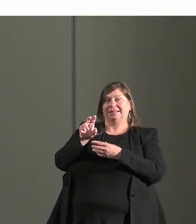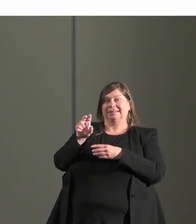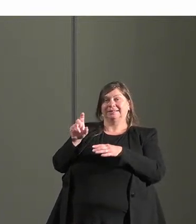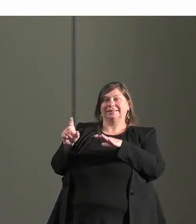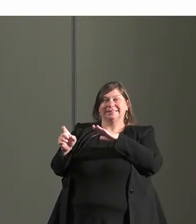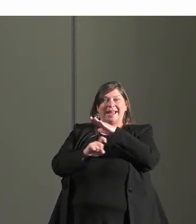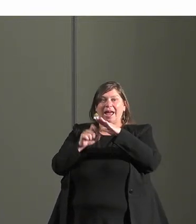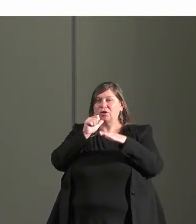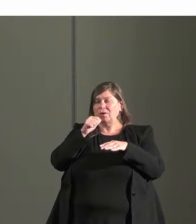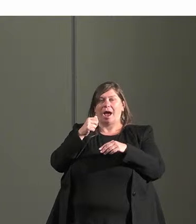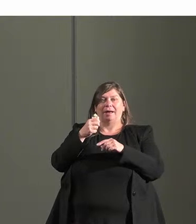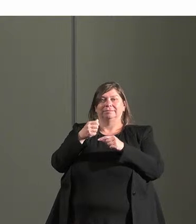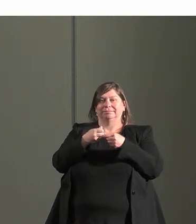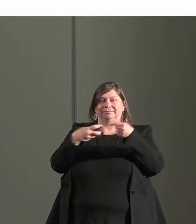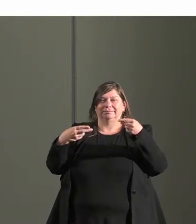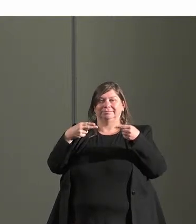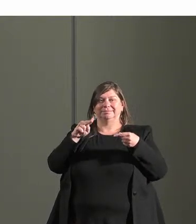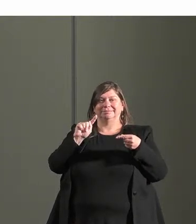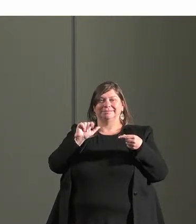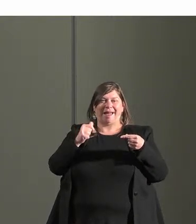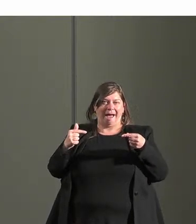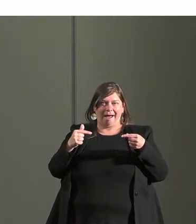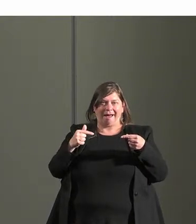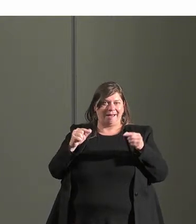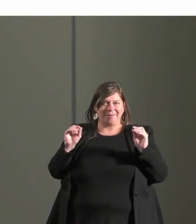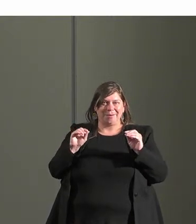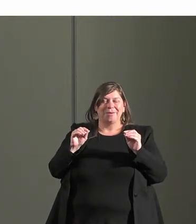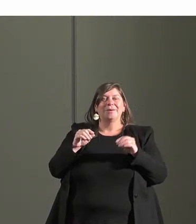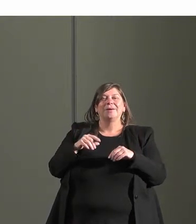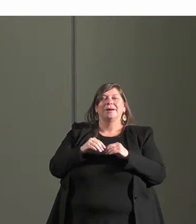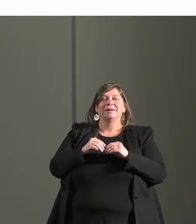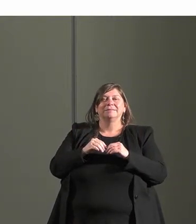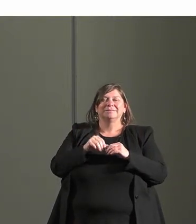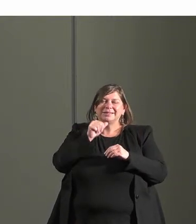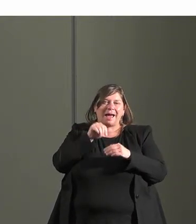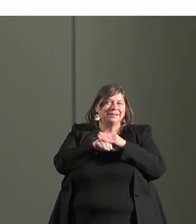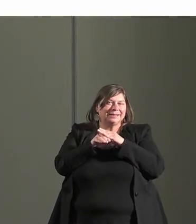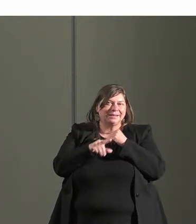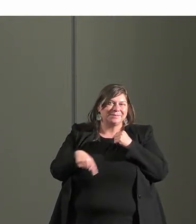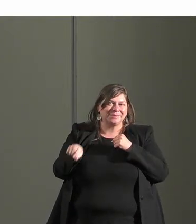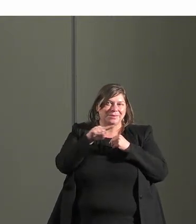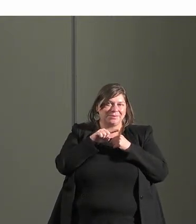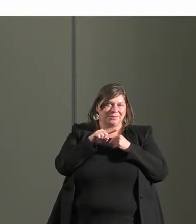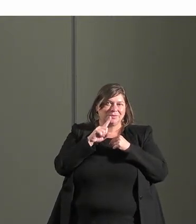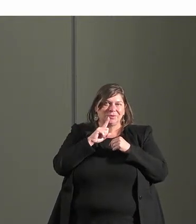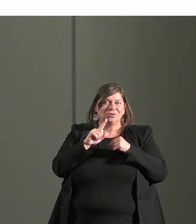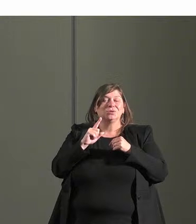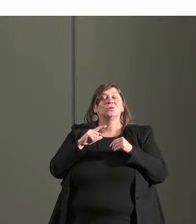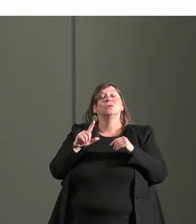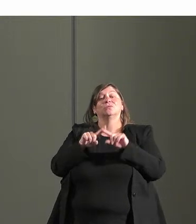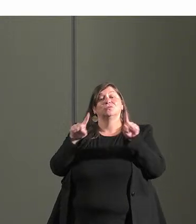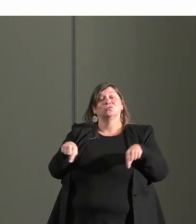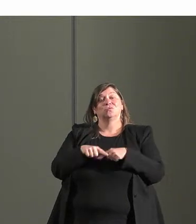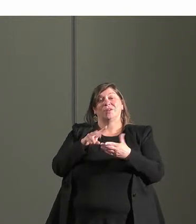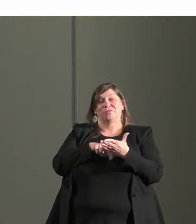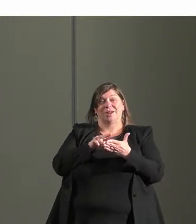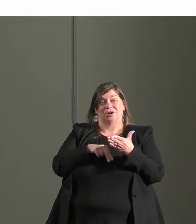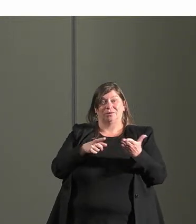there. Any PDF scanned or not tagged in, is inaccessible to a